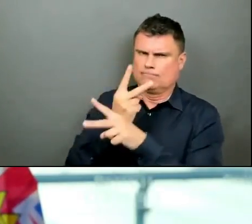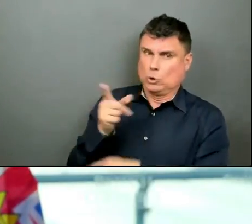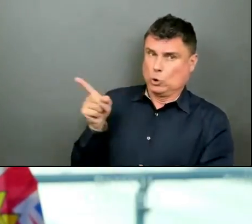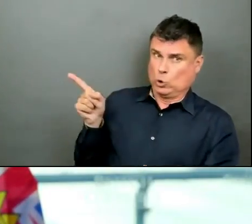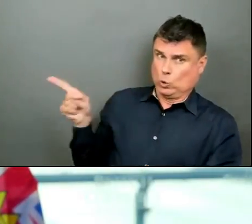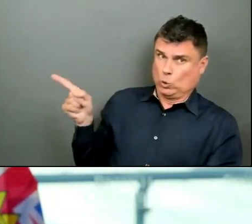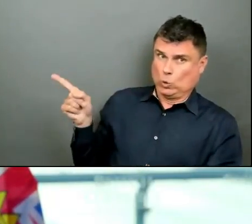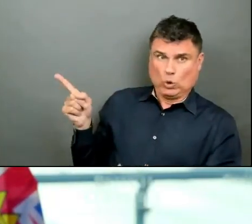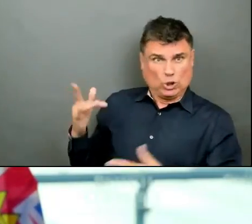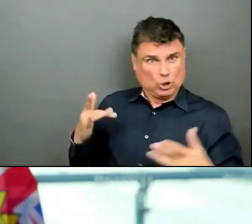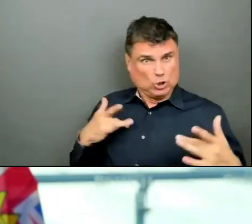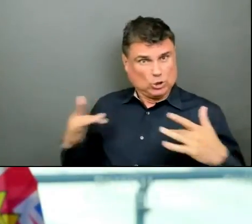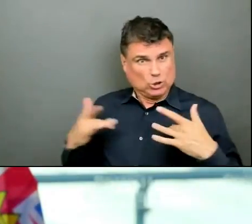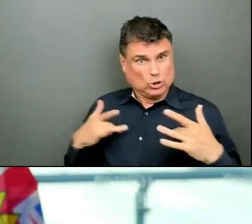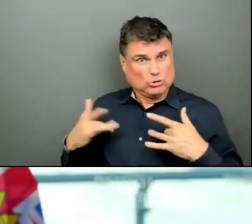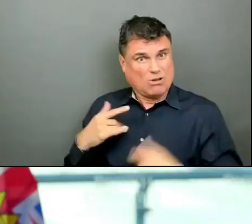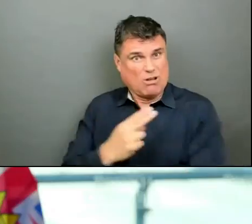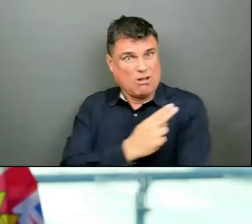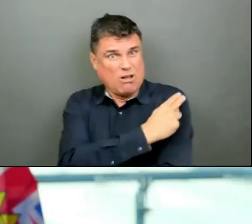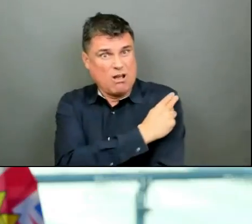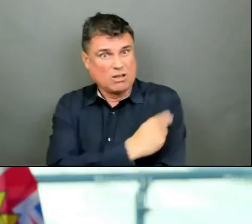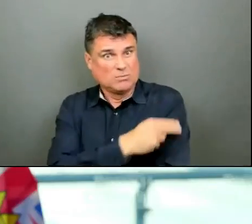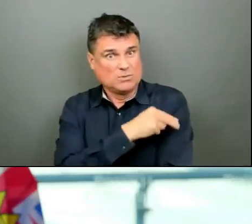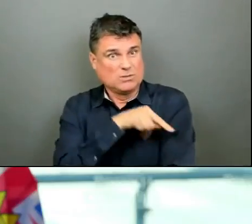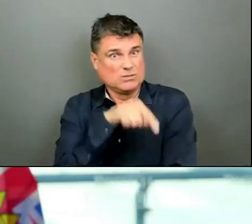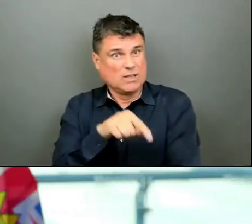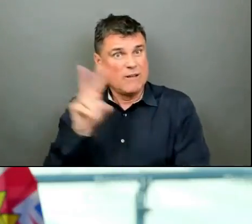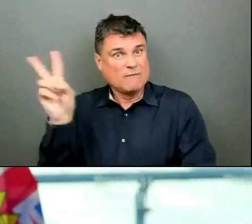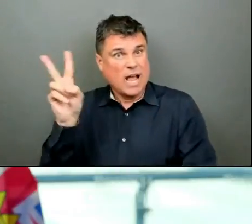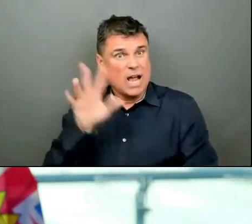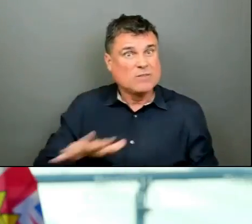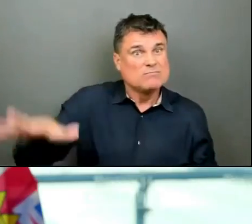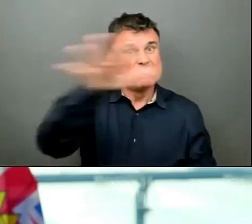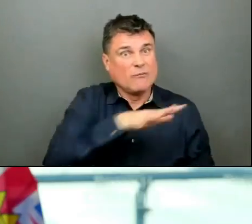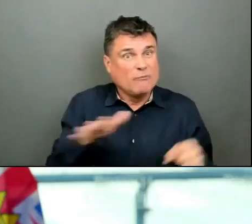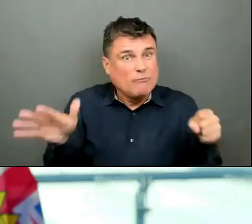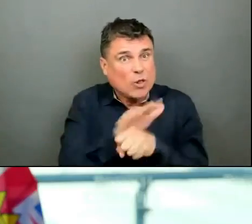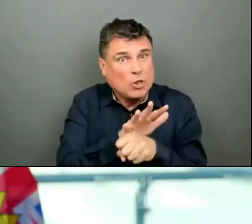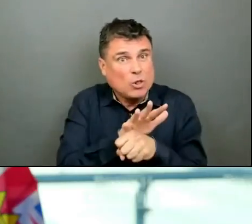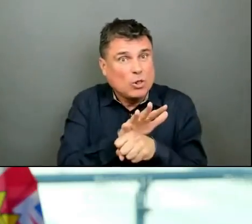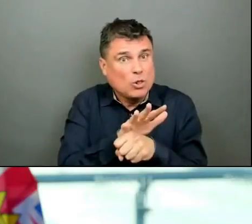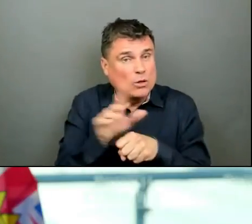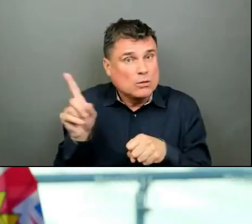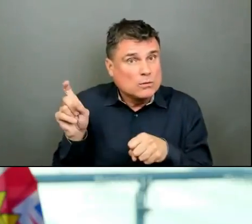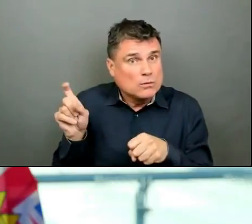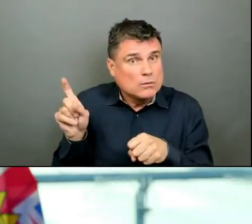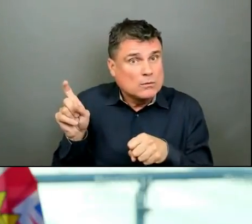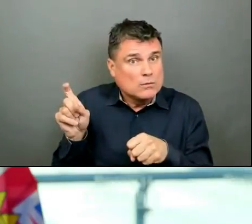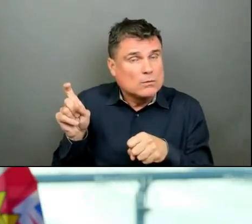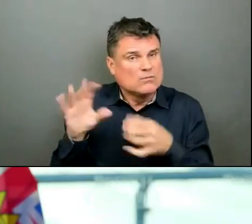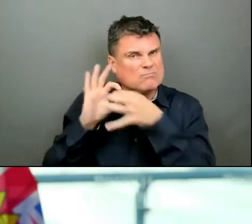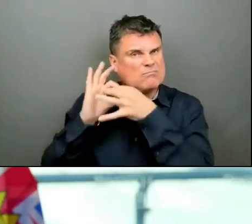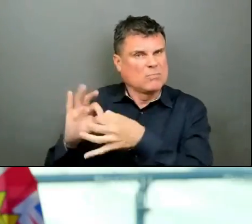whether you are concerned about capacity in hospitals linked to COVID and what should we take out